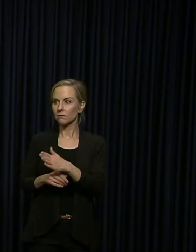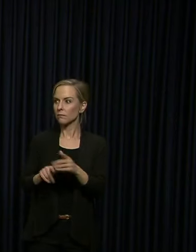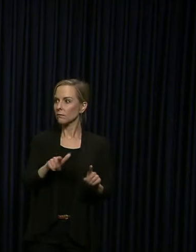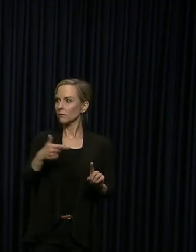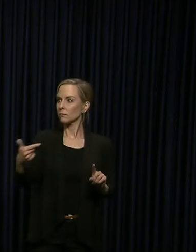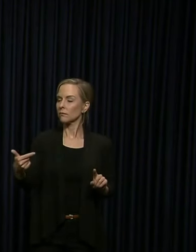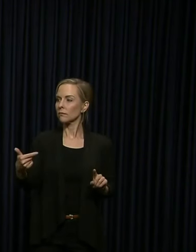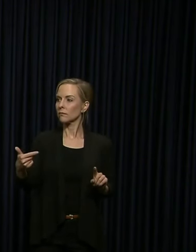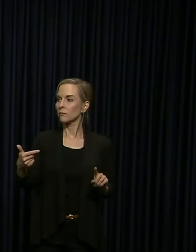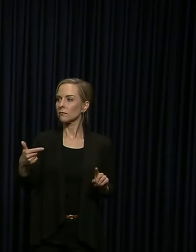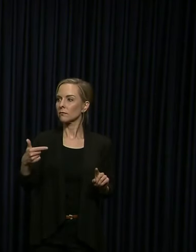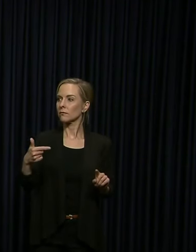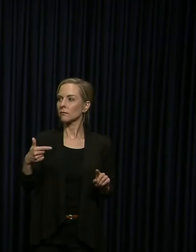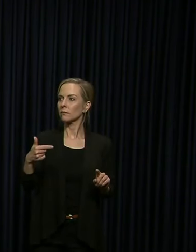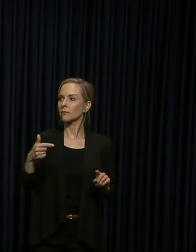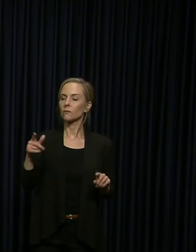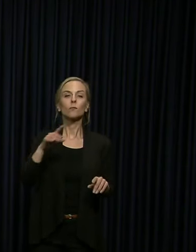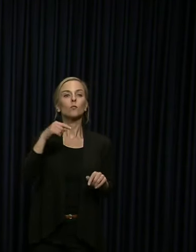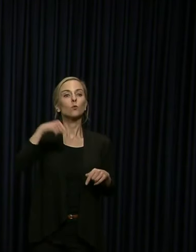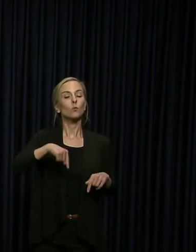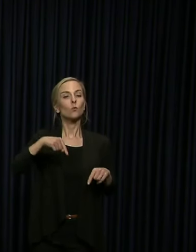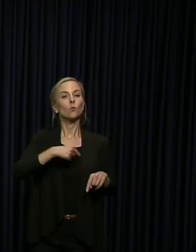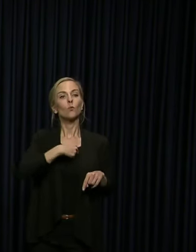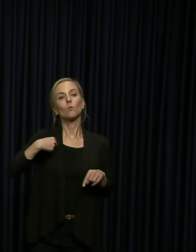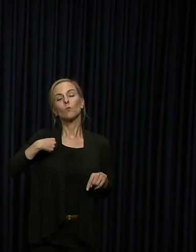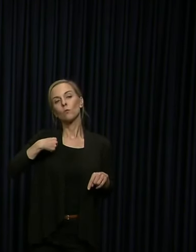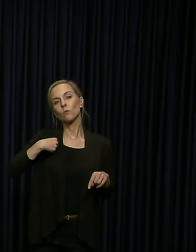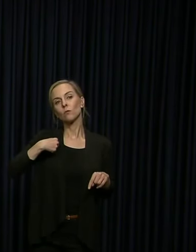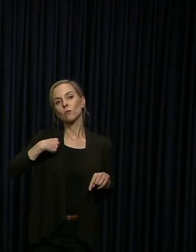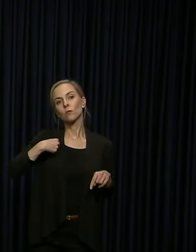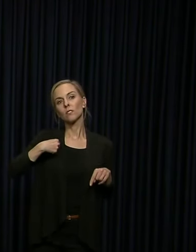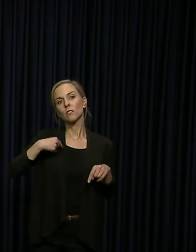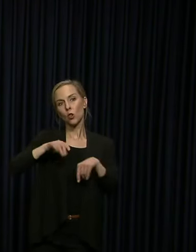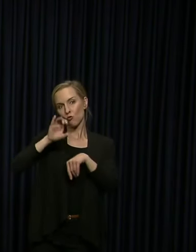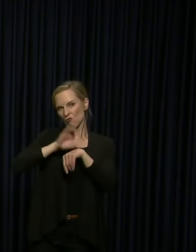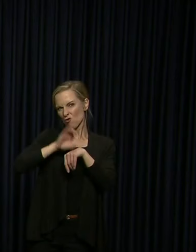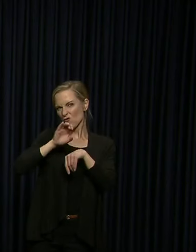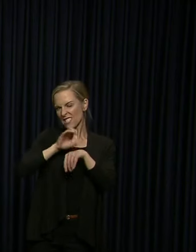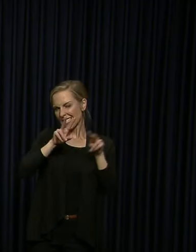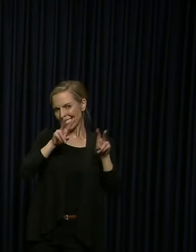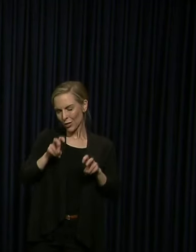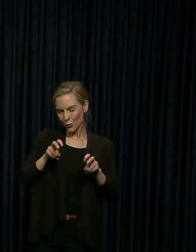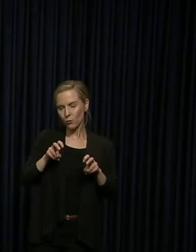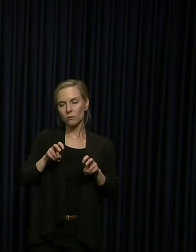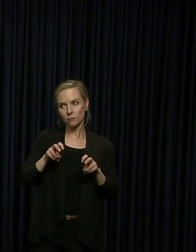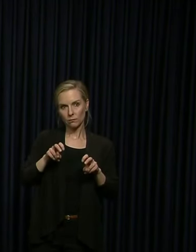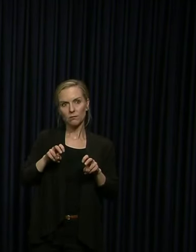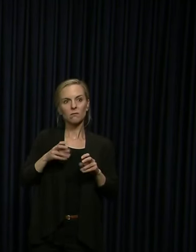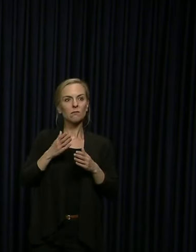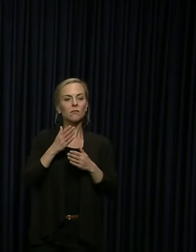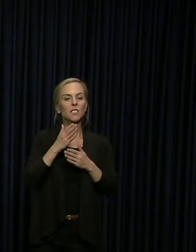TOGETHER, BUT WHERE BEING ASKED OF EVERY DAY, AND IT'S ALMOST EVERY MINUTE OF EVERY DAY, IS TO DO OUR DUTY TO PROTECT ONE